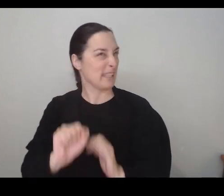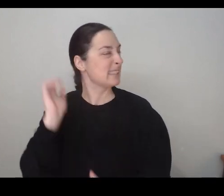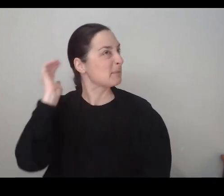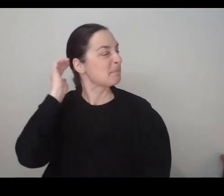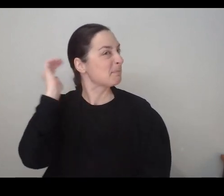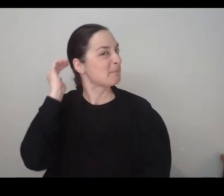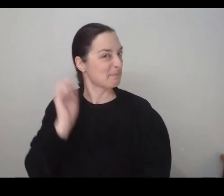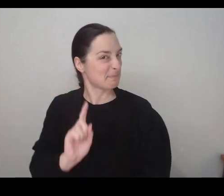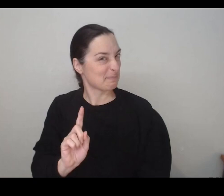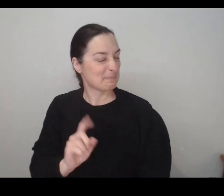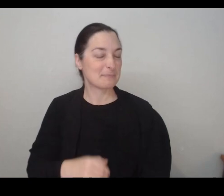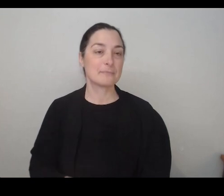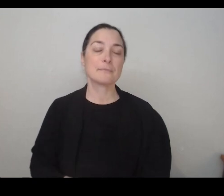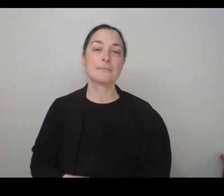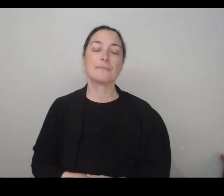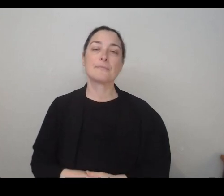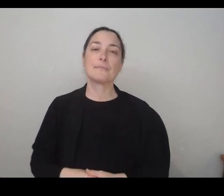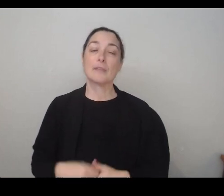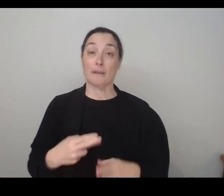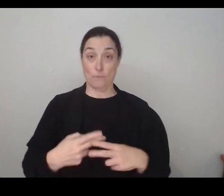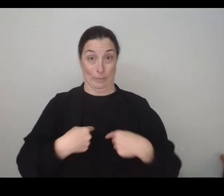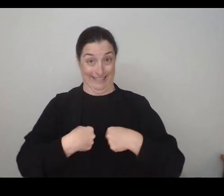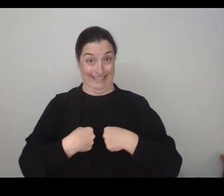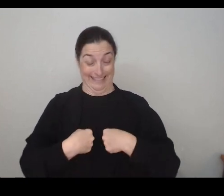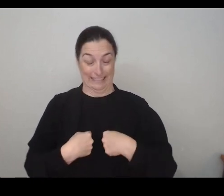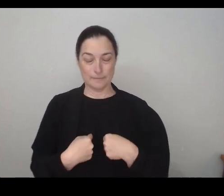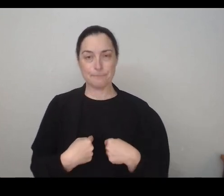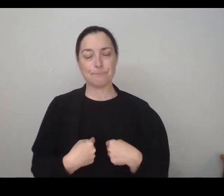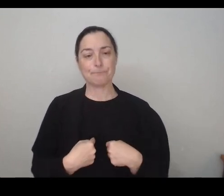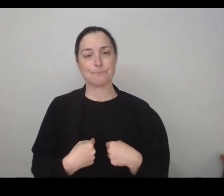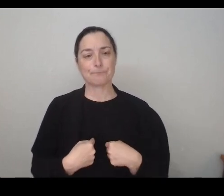it's what, at the end of his life, Gauguin wants to say,